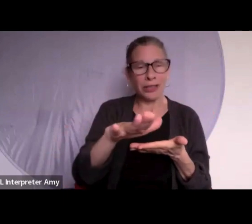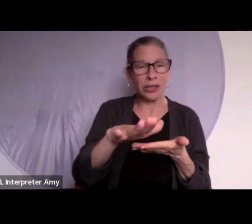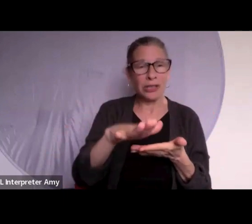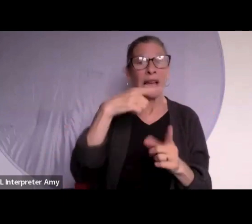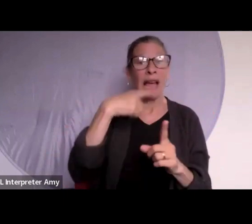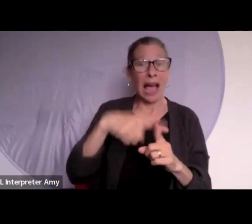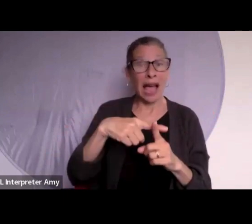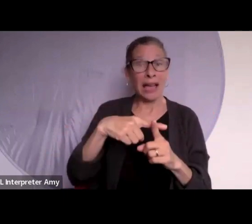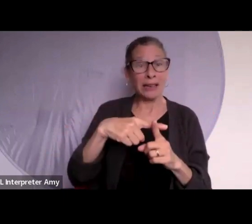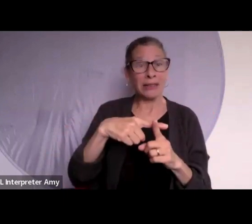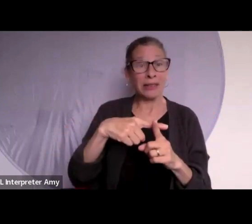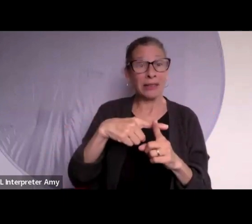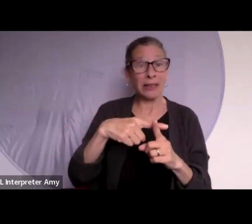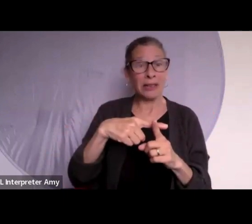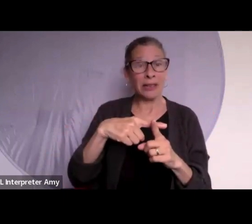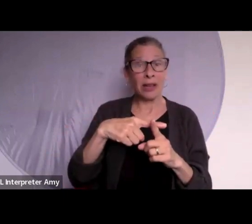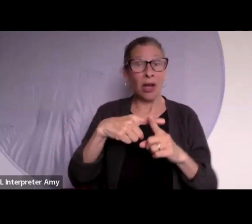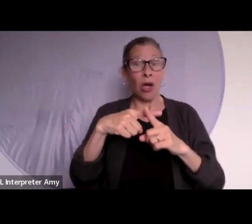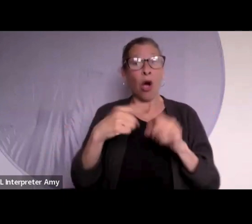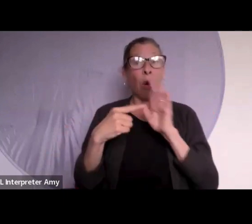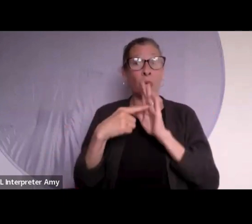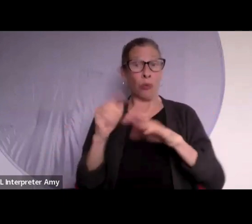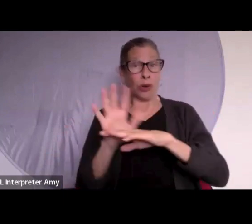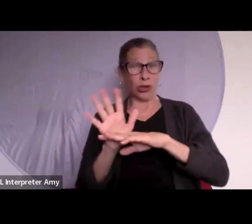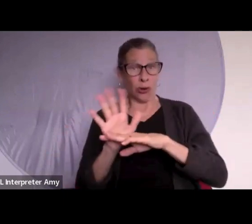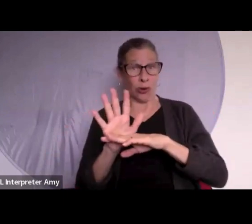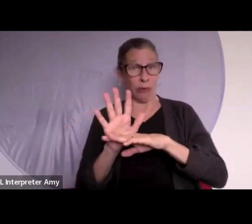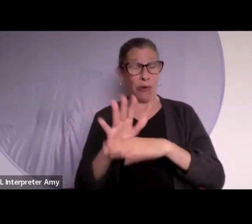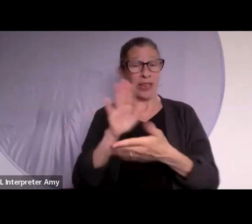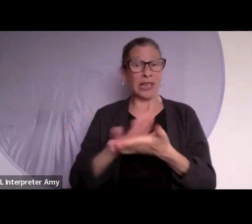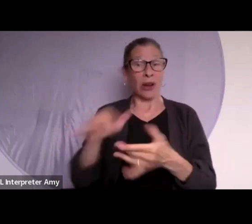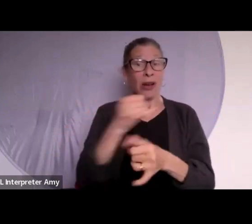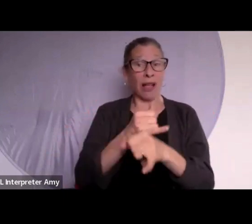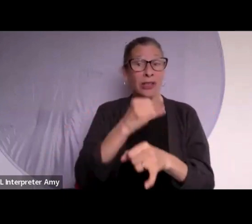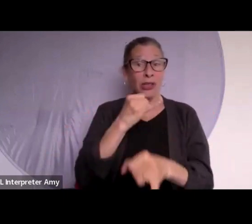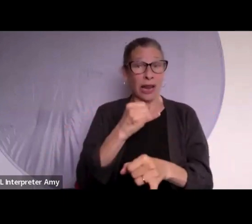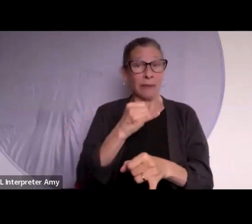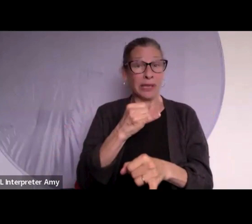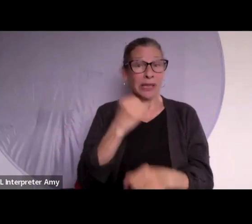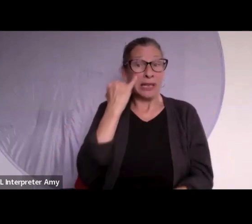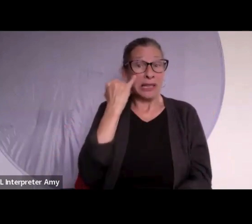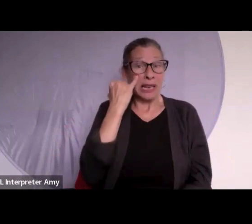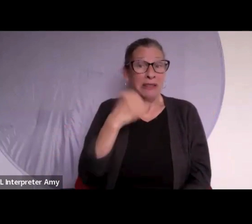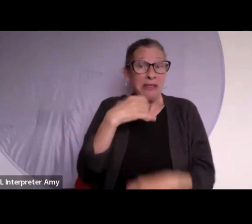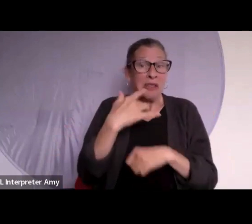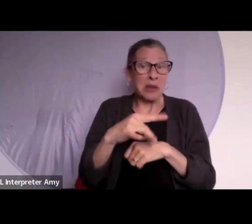sometimes it's college campuses, we try to college campuses that are open to the public. We try to do screenings there during